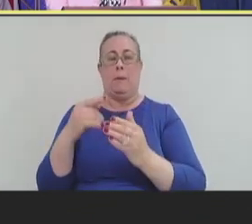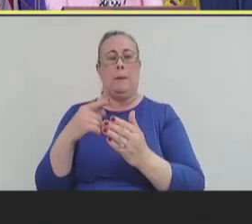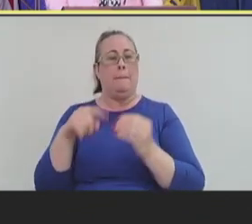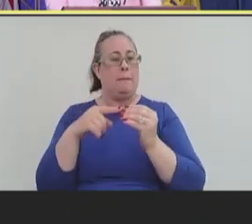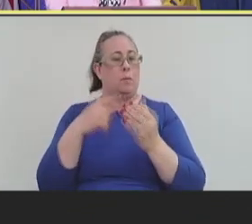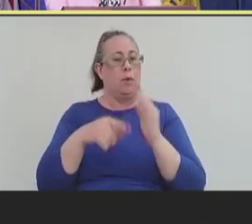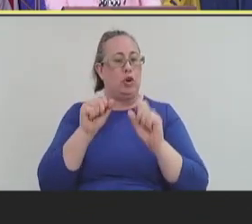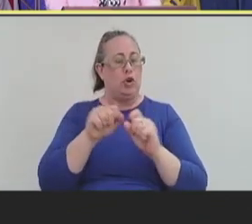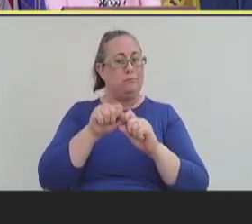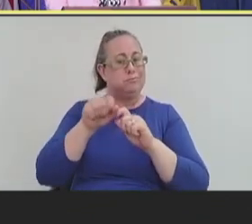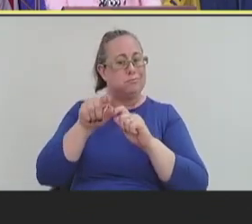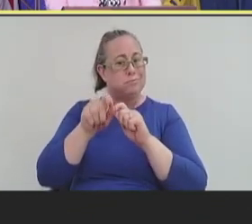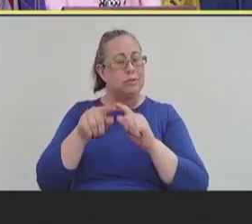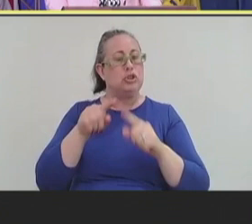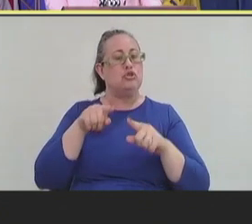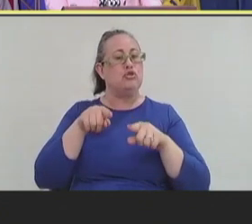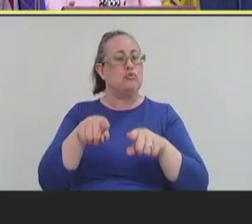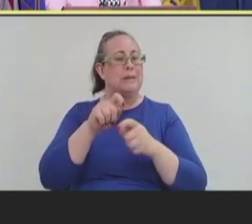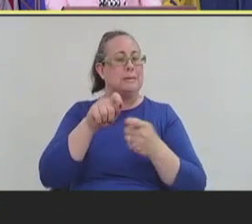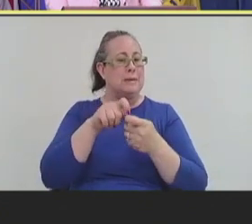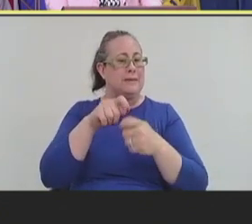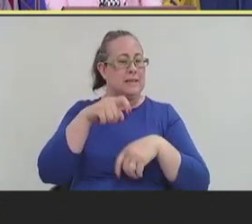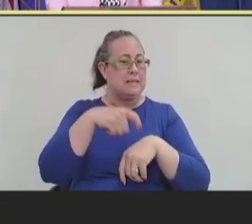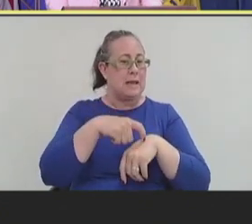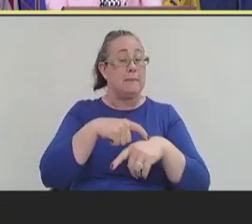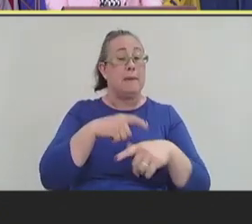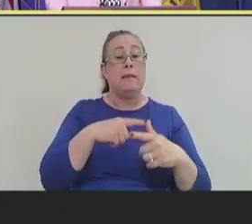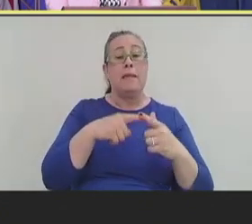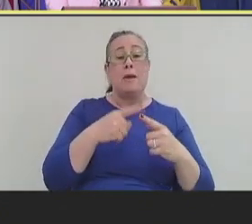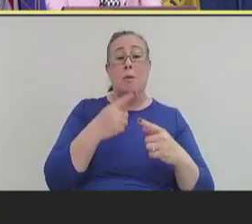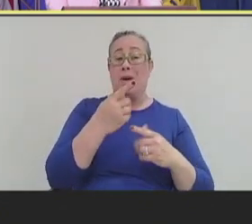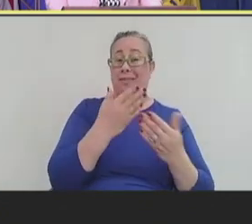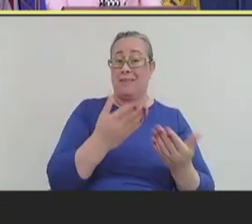One of the promises though was moving to cloud hosting, which really allows for that scalability,